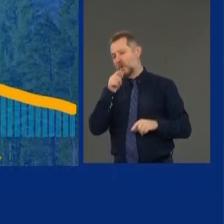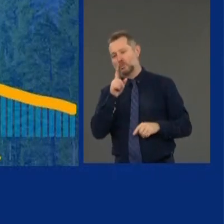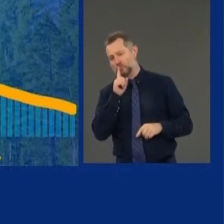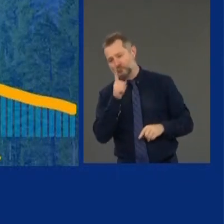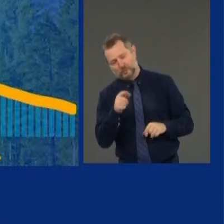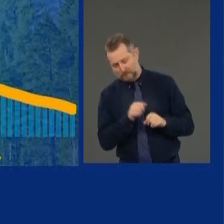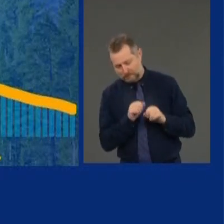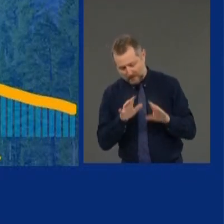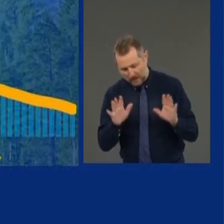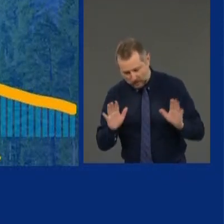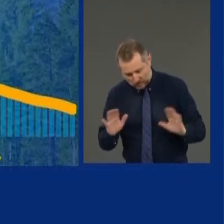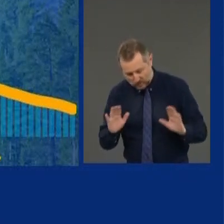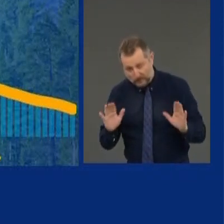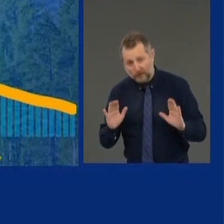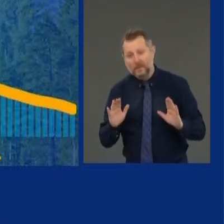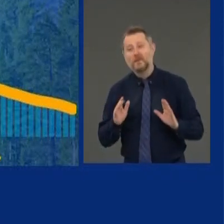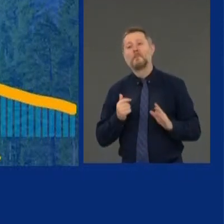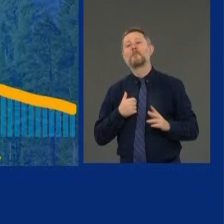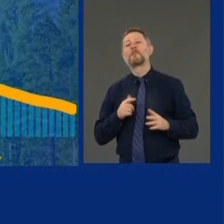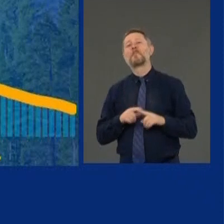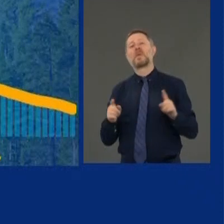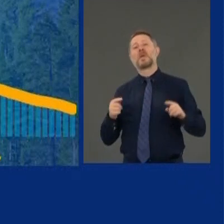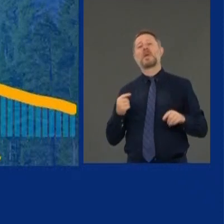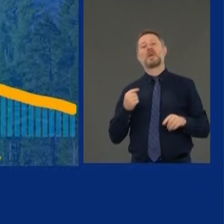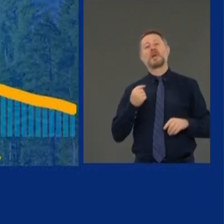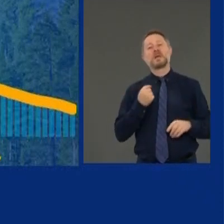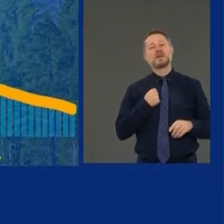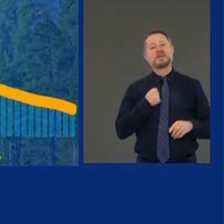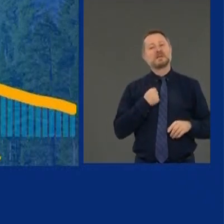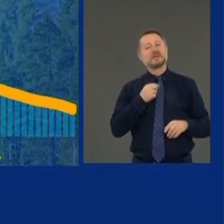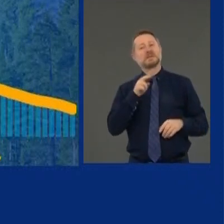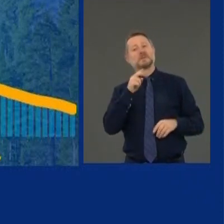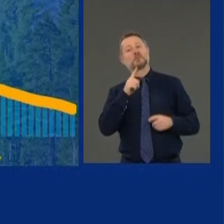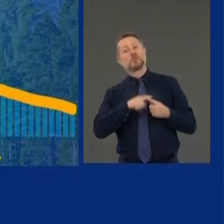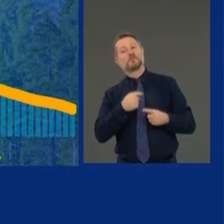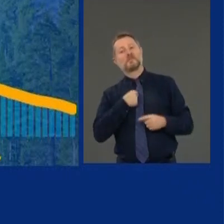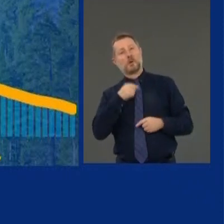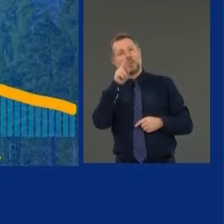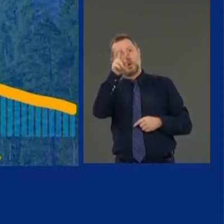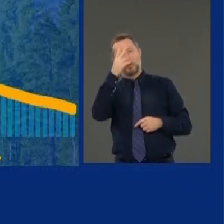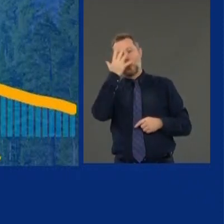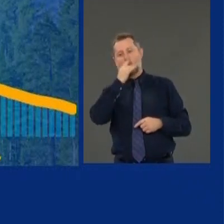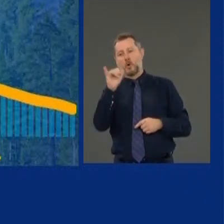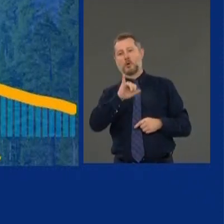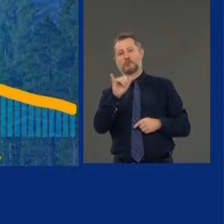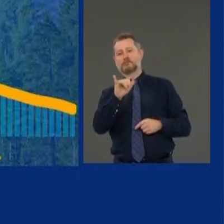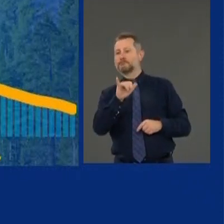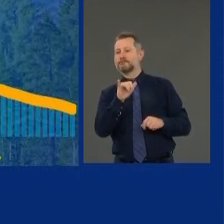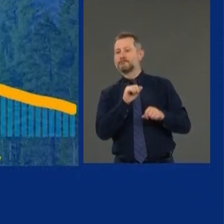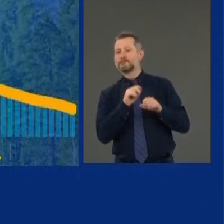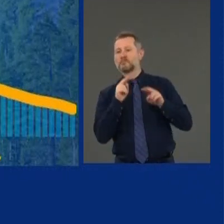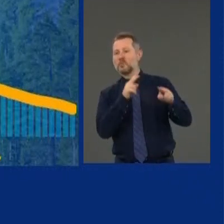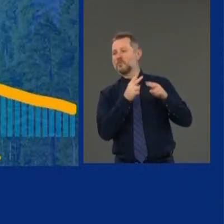NOT REALLY A MOUNTAIN.